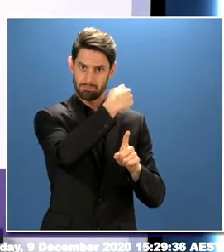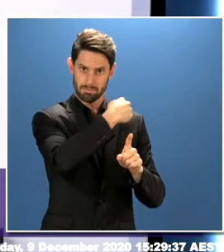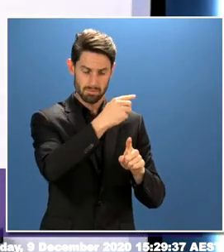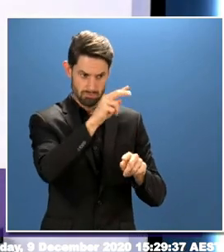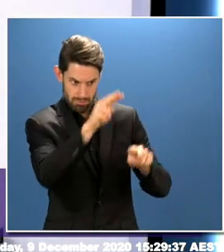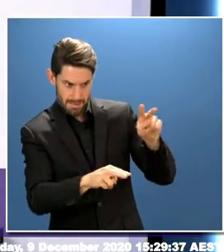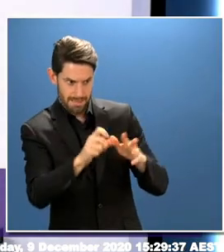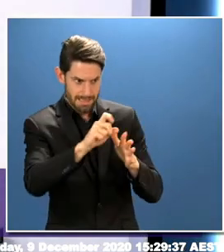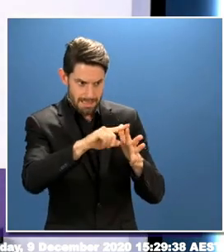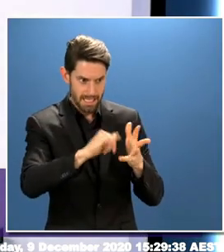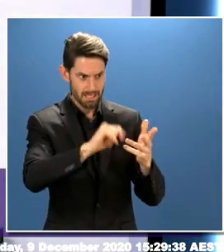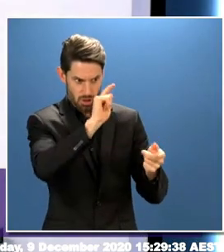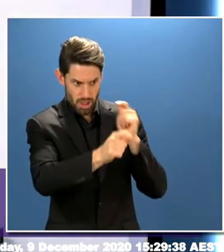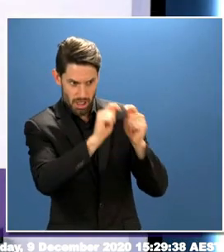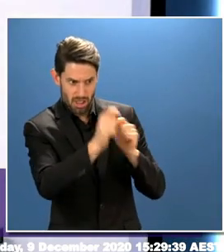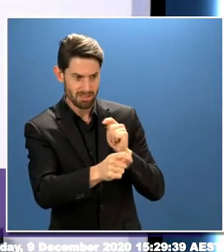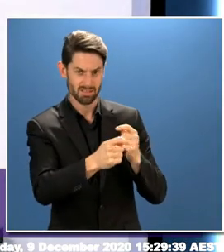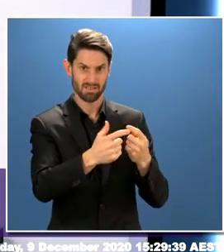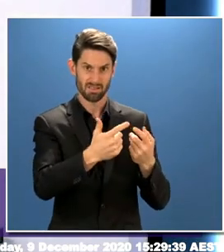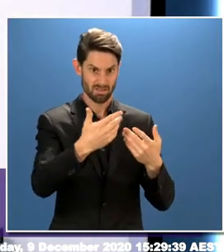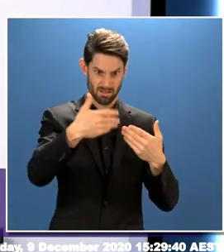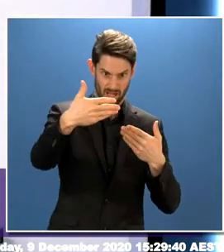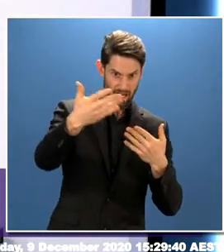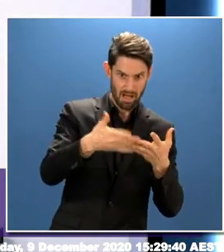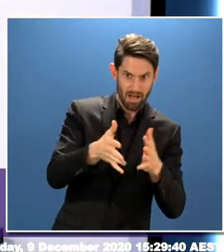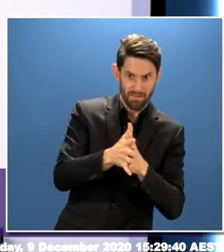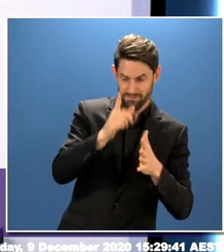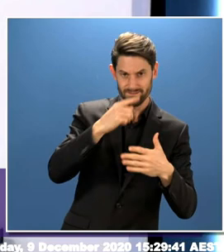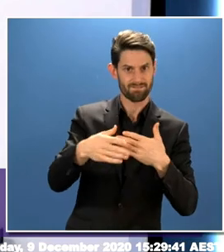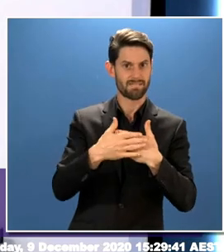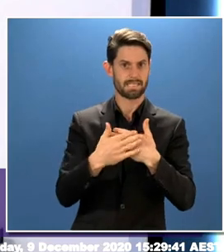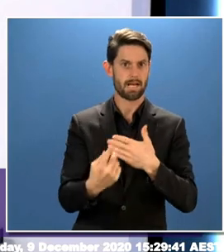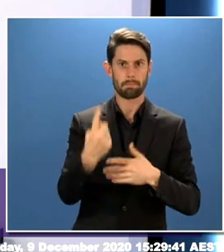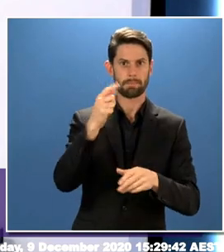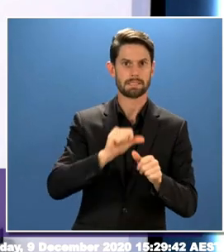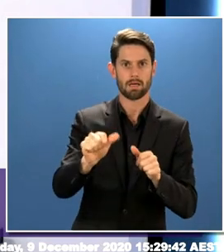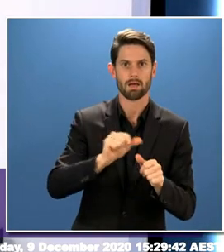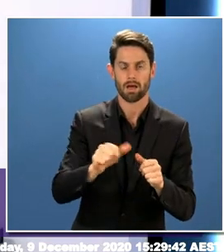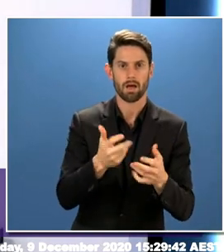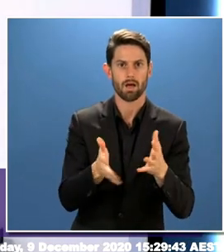Is there a pathway out of this that make the processes more simple